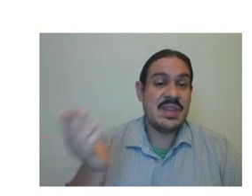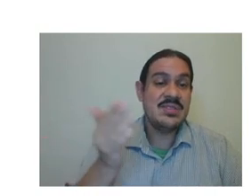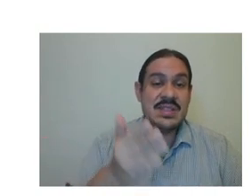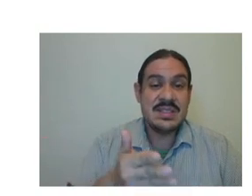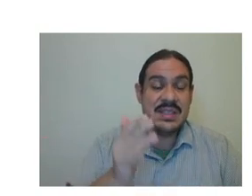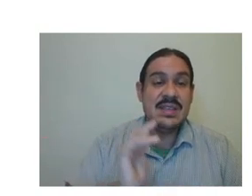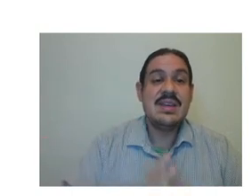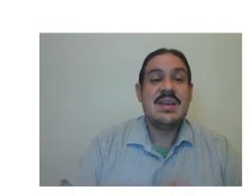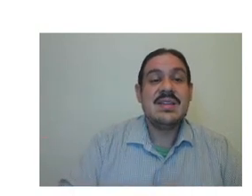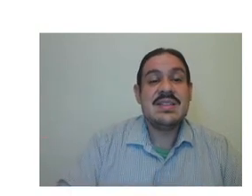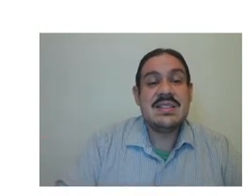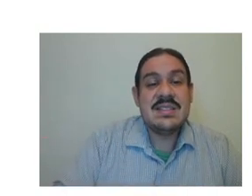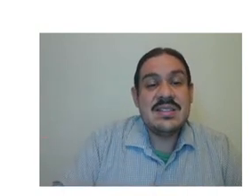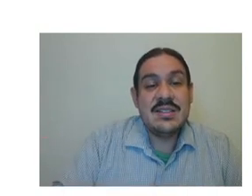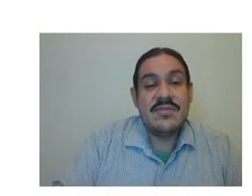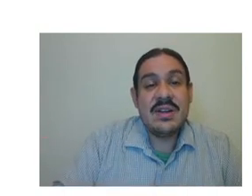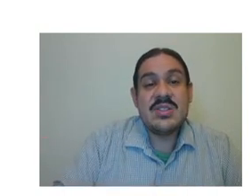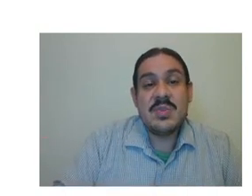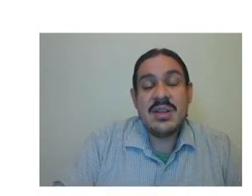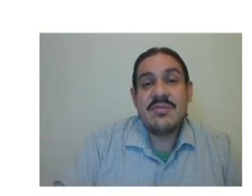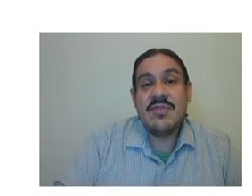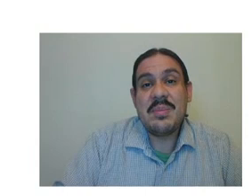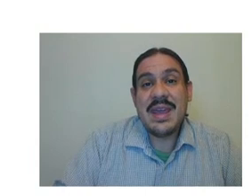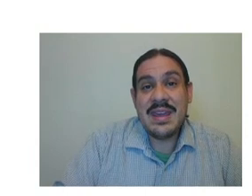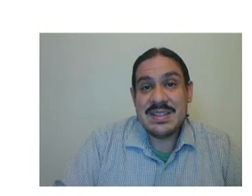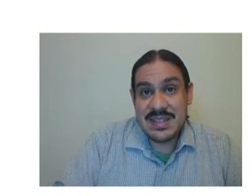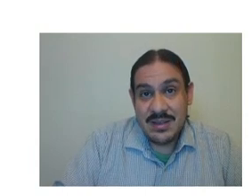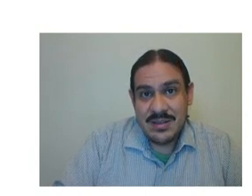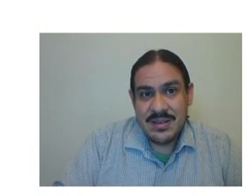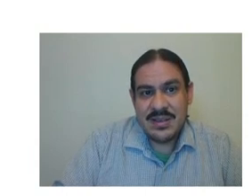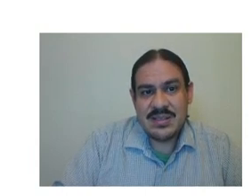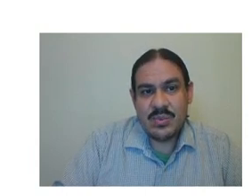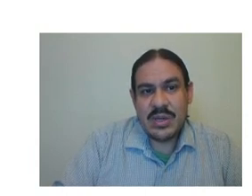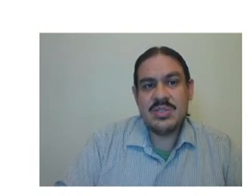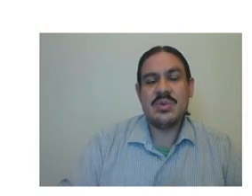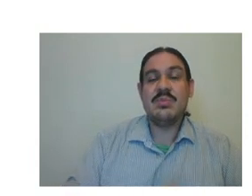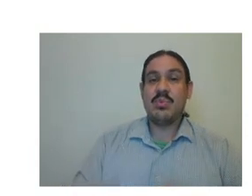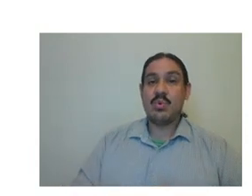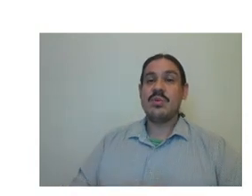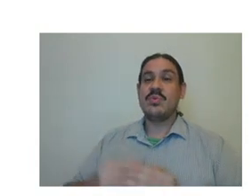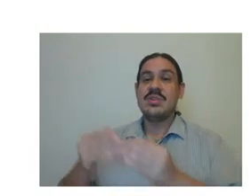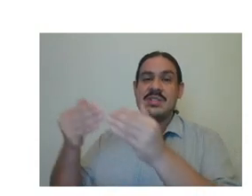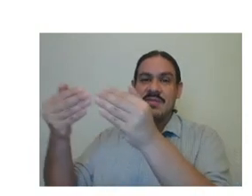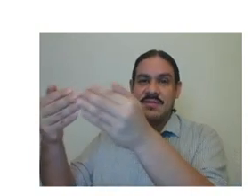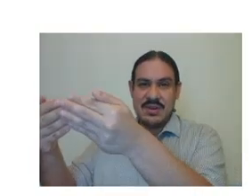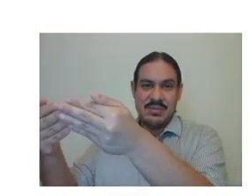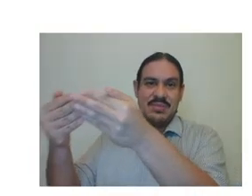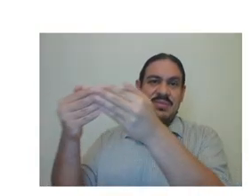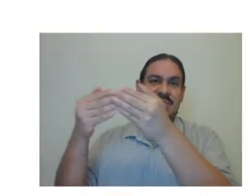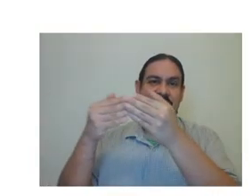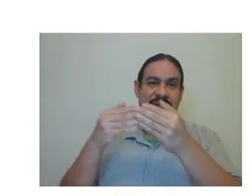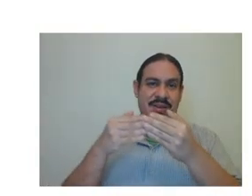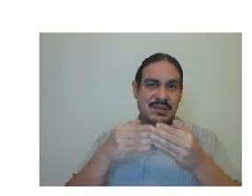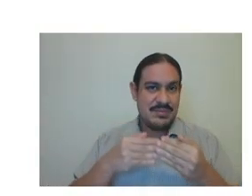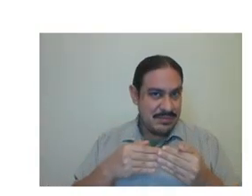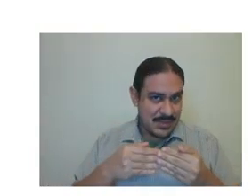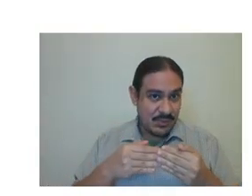a written representation into a sign language my name in the asl fingerspelling would